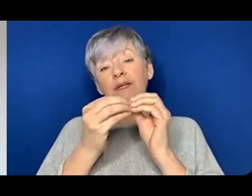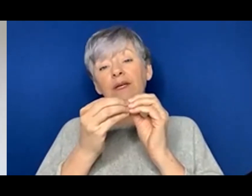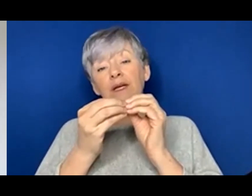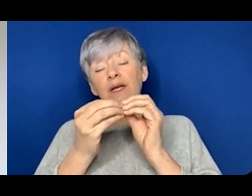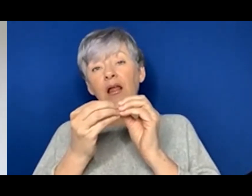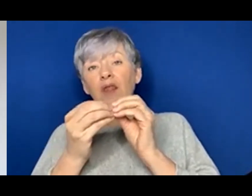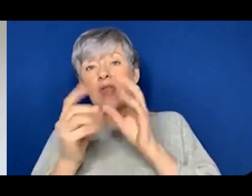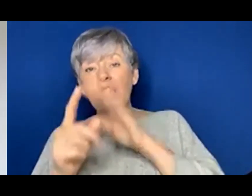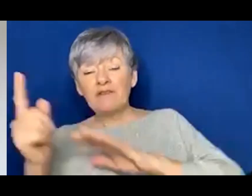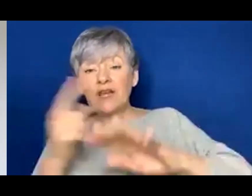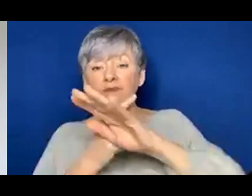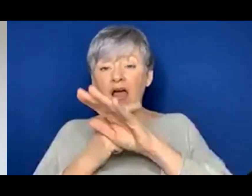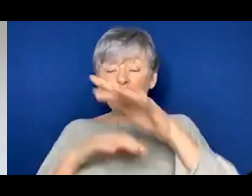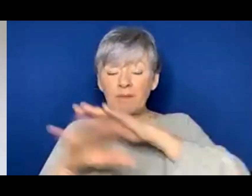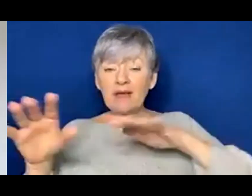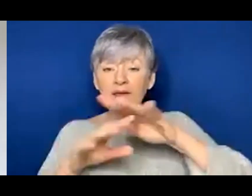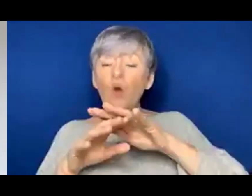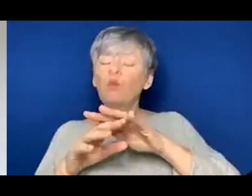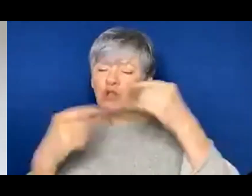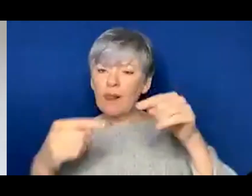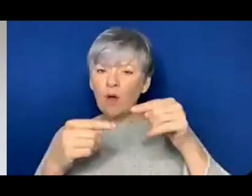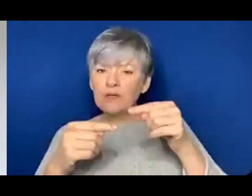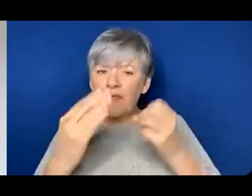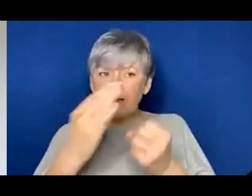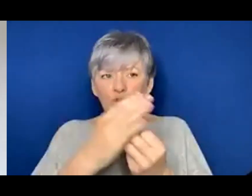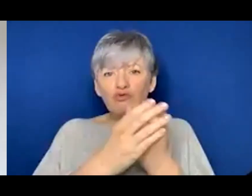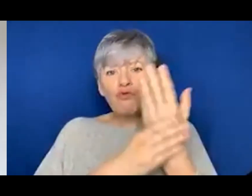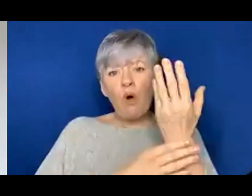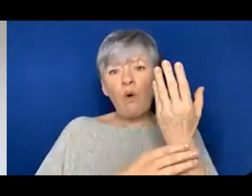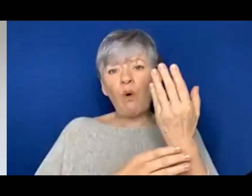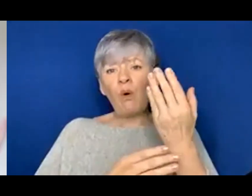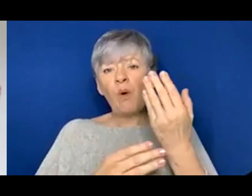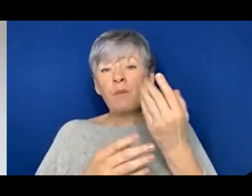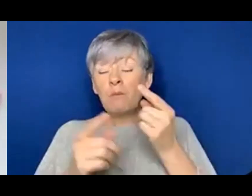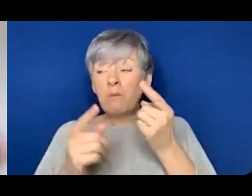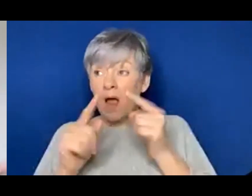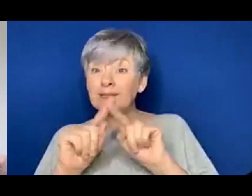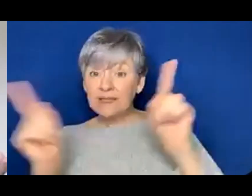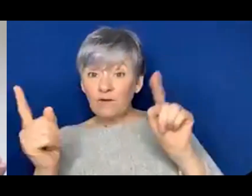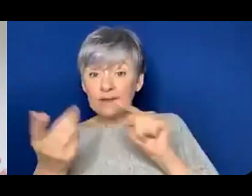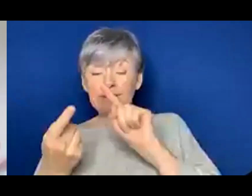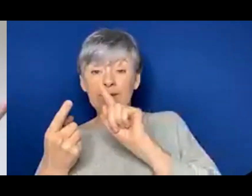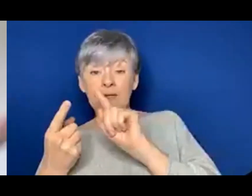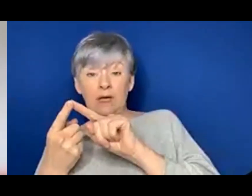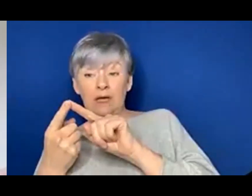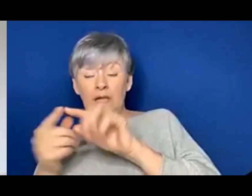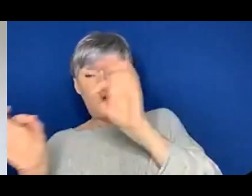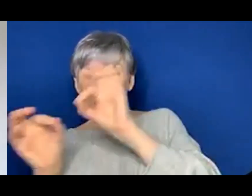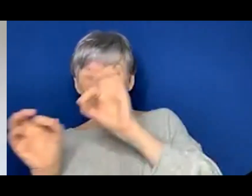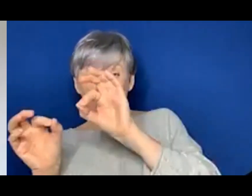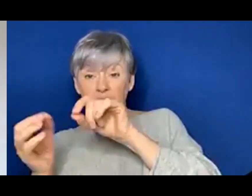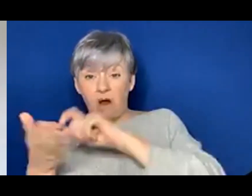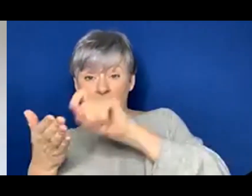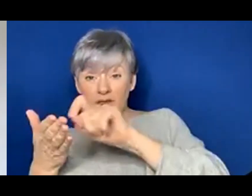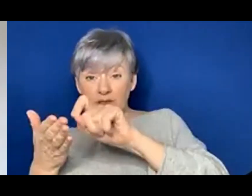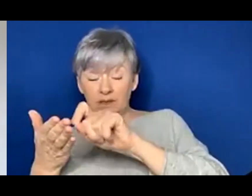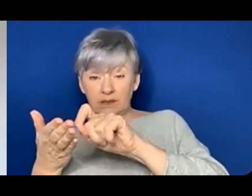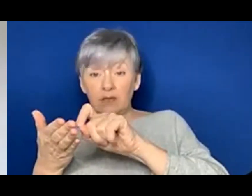to grow. This is a huge difference, with composers fighting to be heard, or being allowed to thrive,